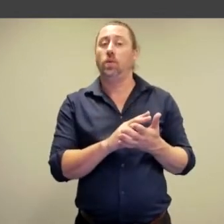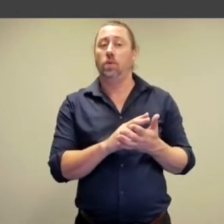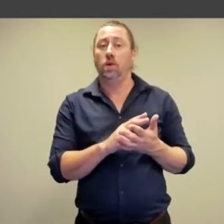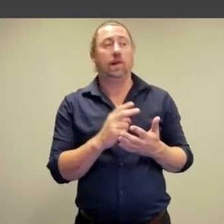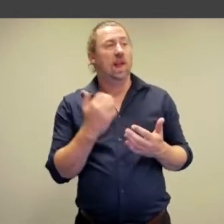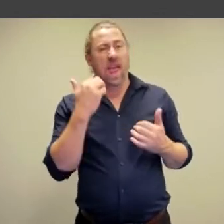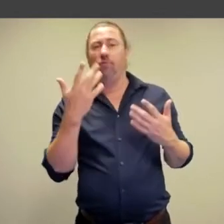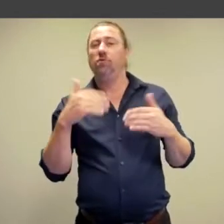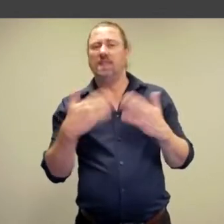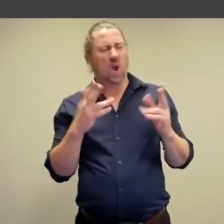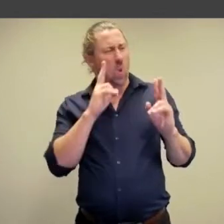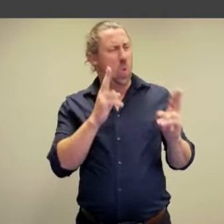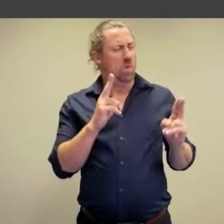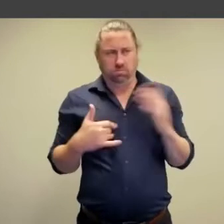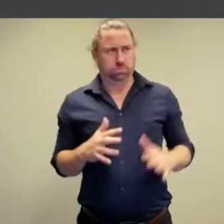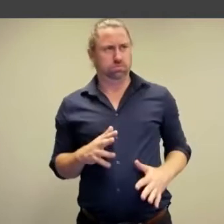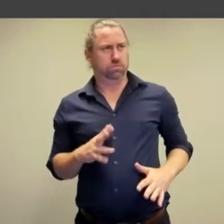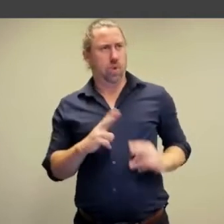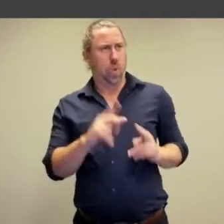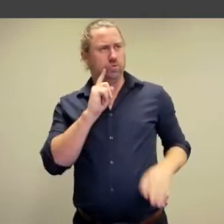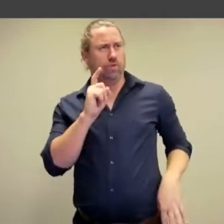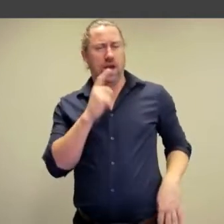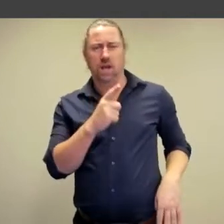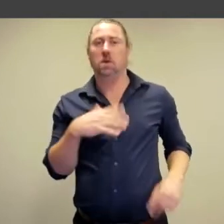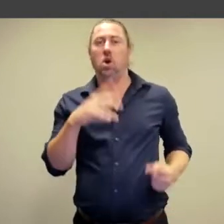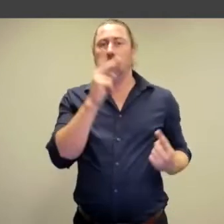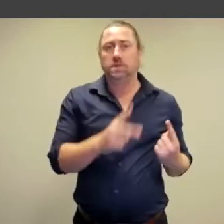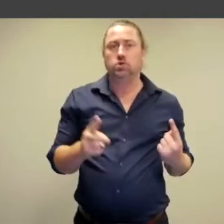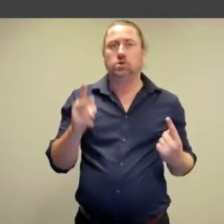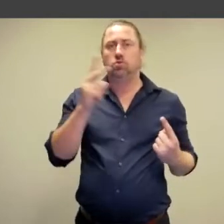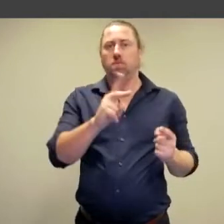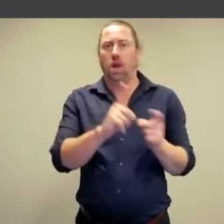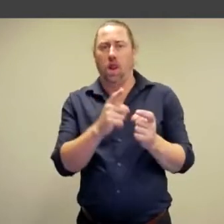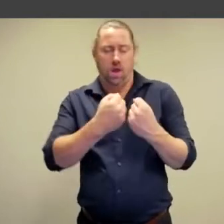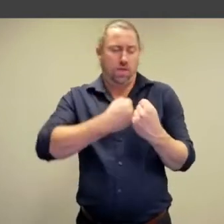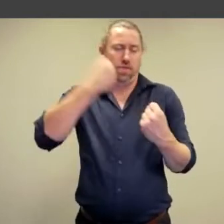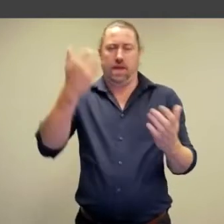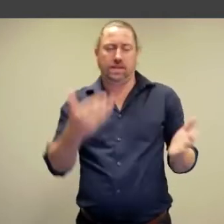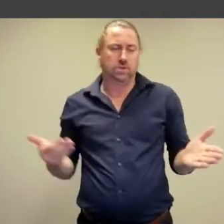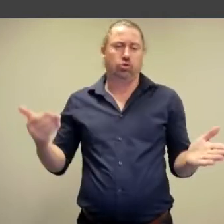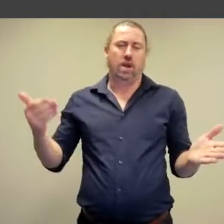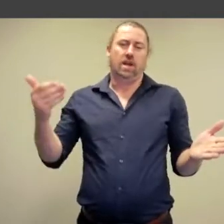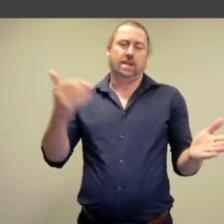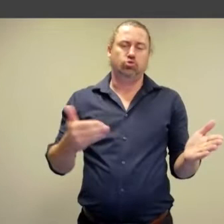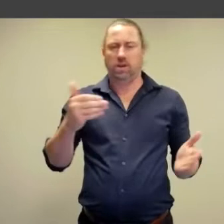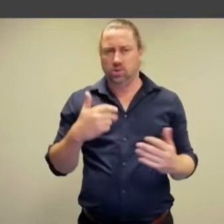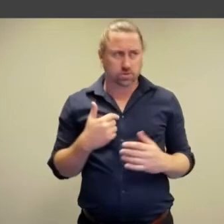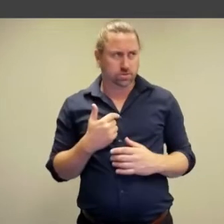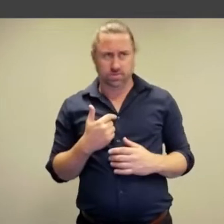strange through repetition